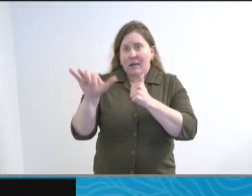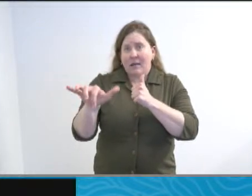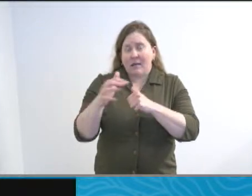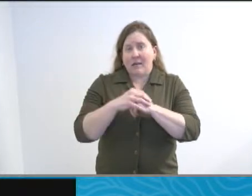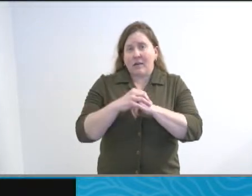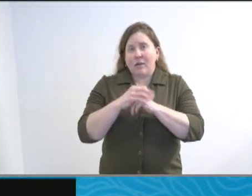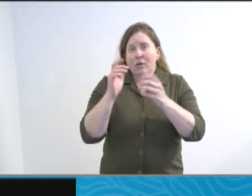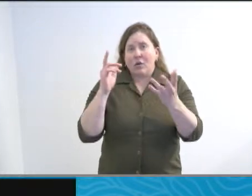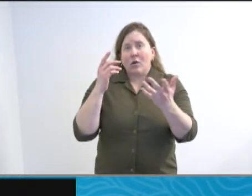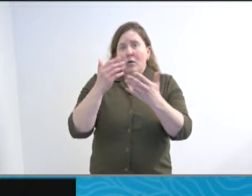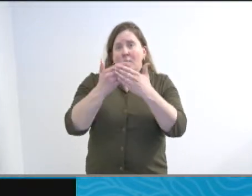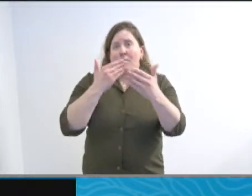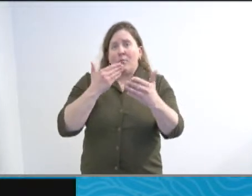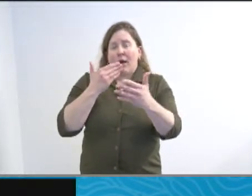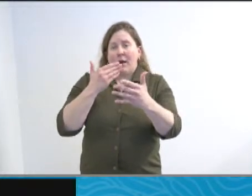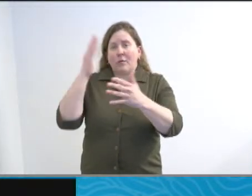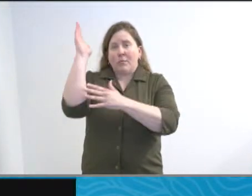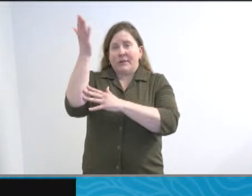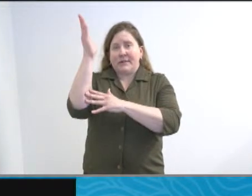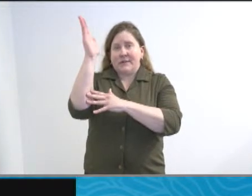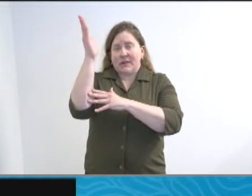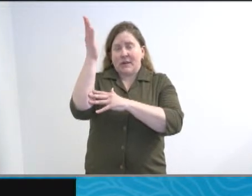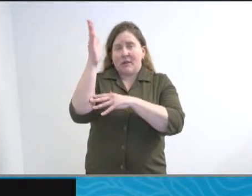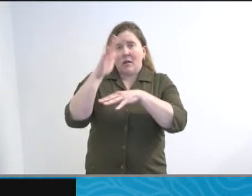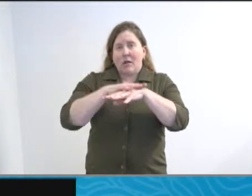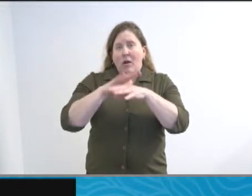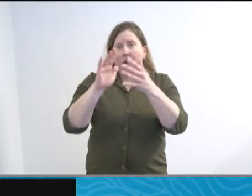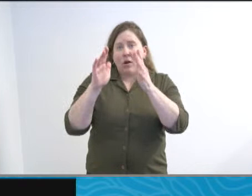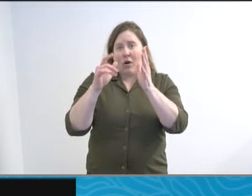during our budget engagement cycle on our web page,